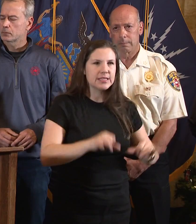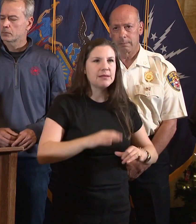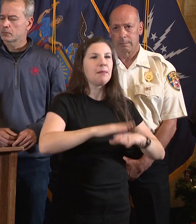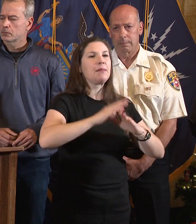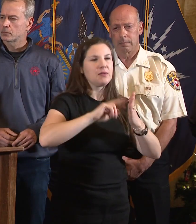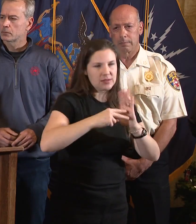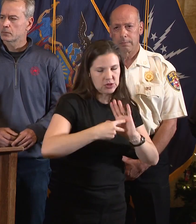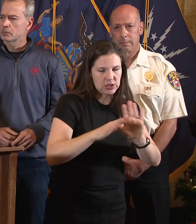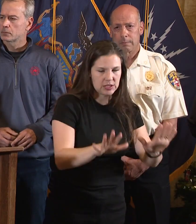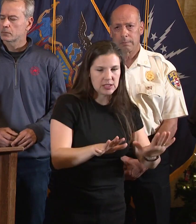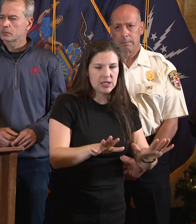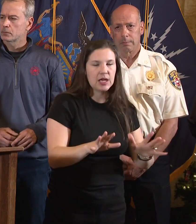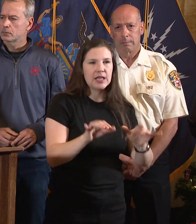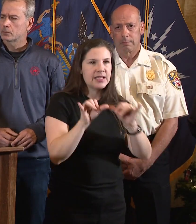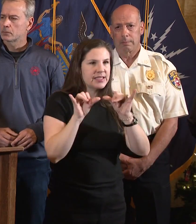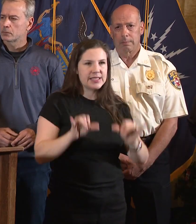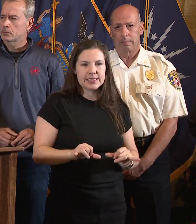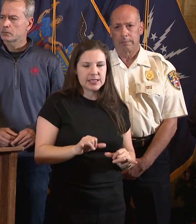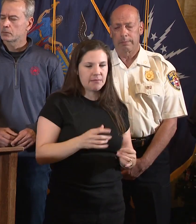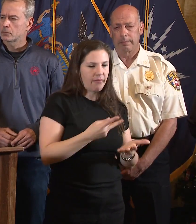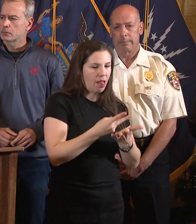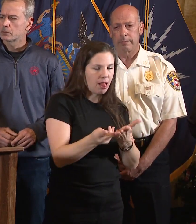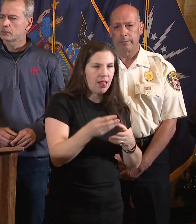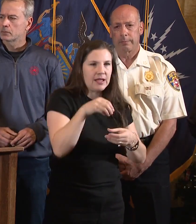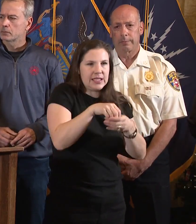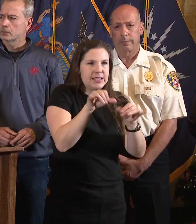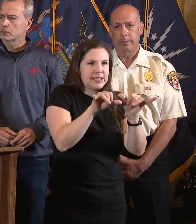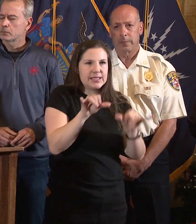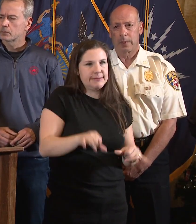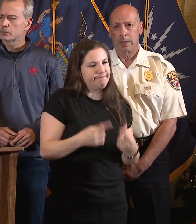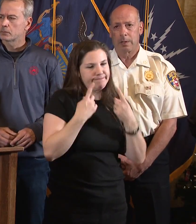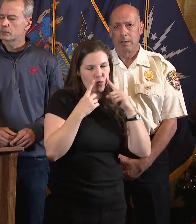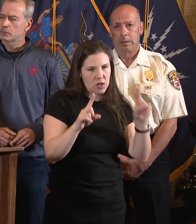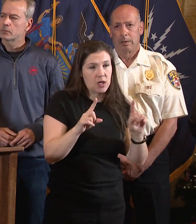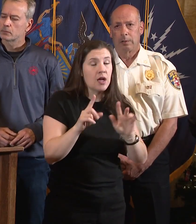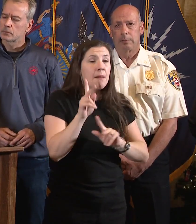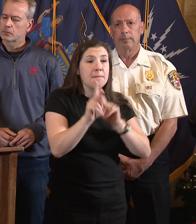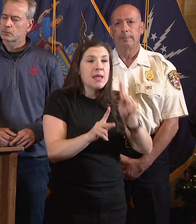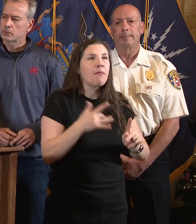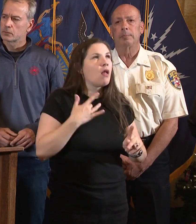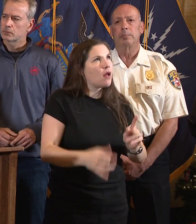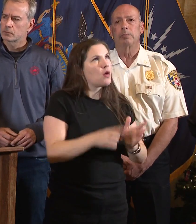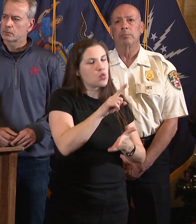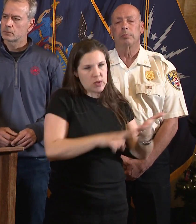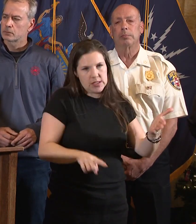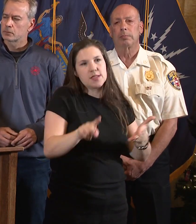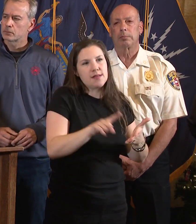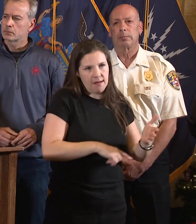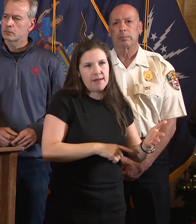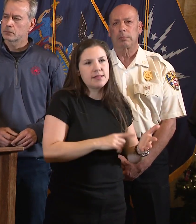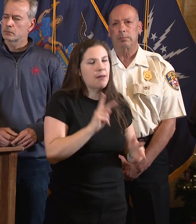There were malfunctions in the system. And listen, people criticize, that's what. That's what they do.